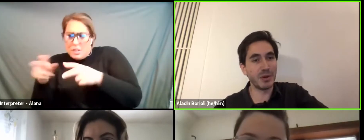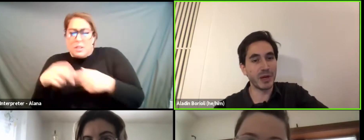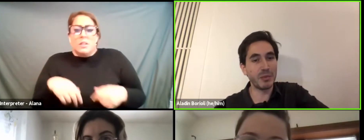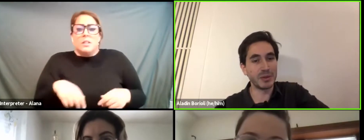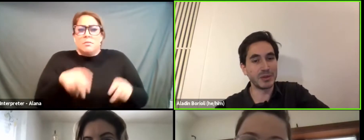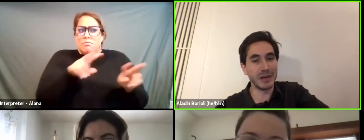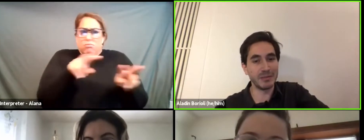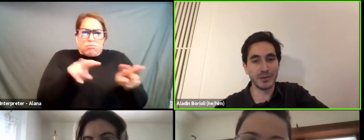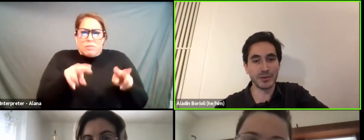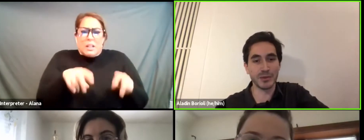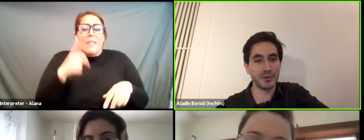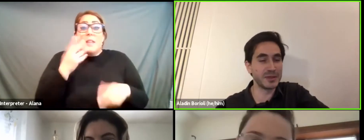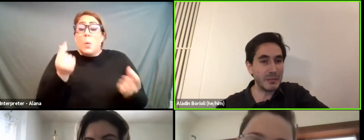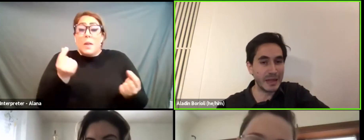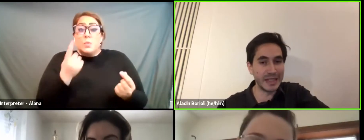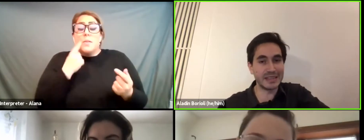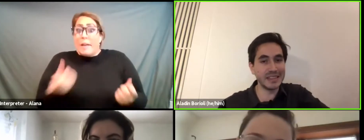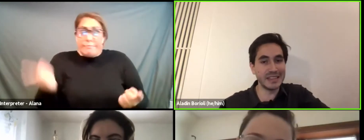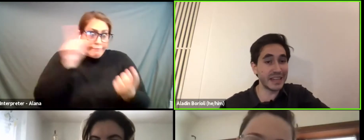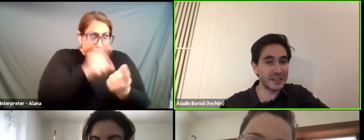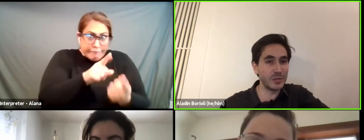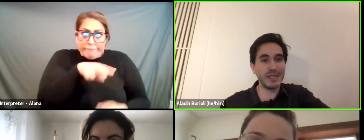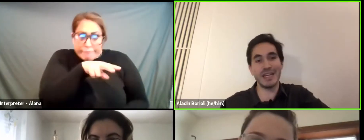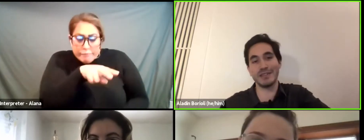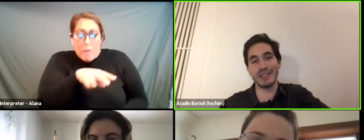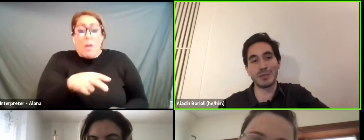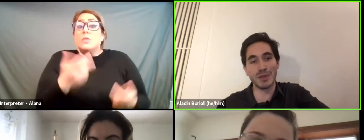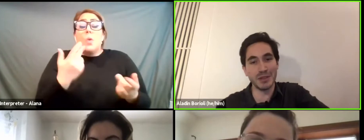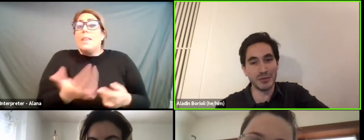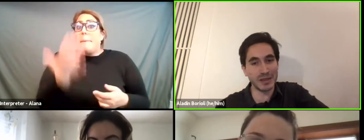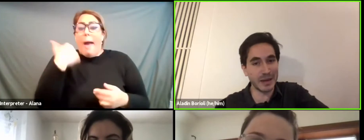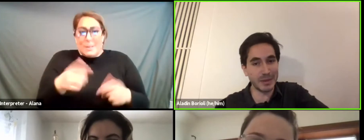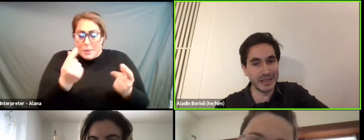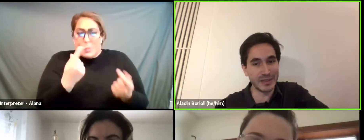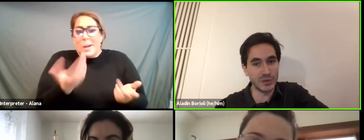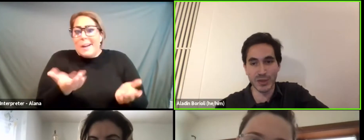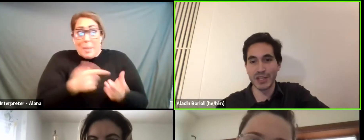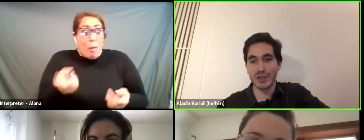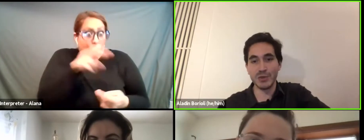way open to them for simply sitting next to a beehive and observe what's happening to use